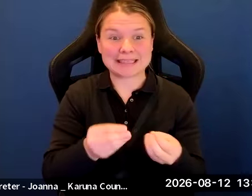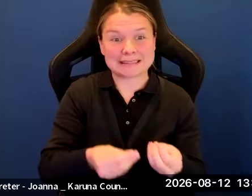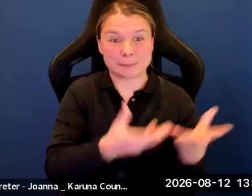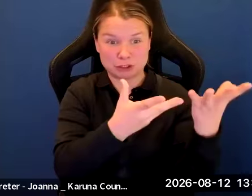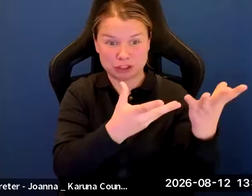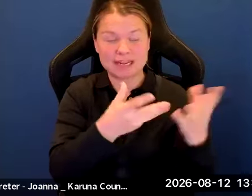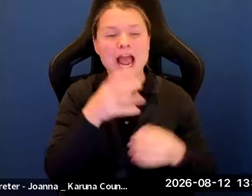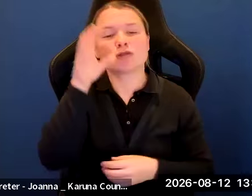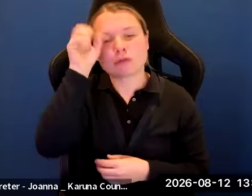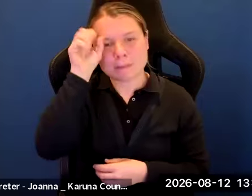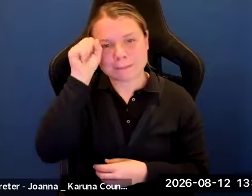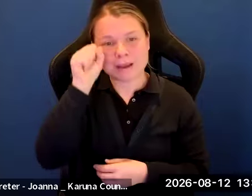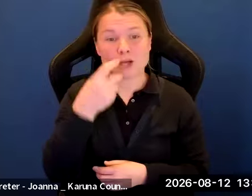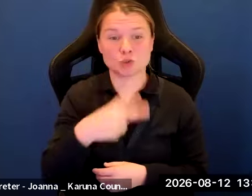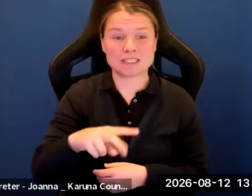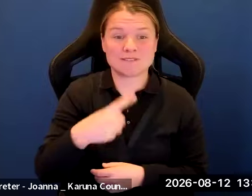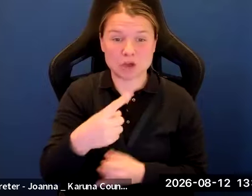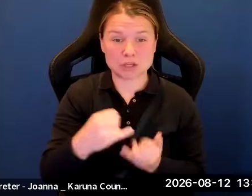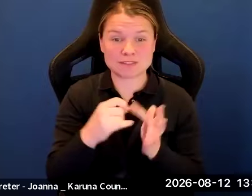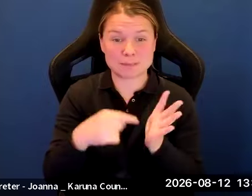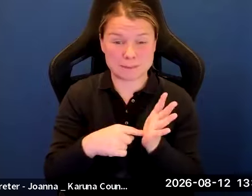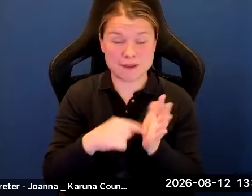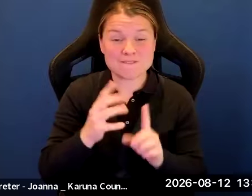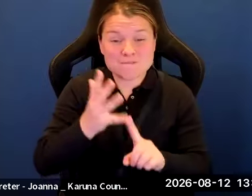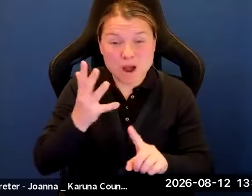SmartyGrants link. Again, another reminder that